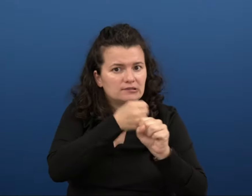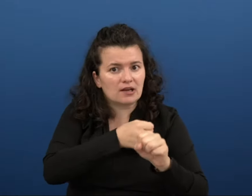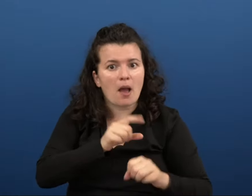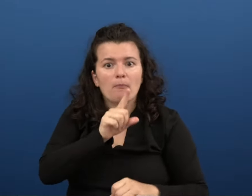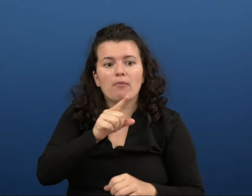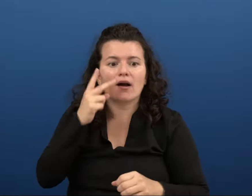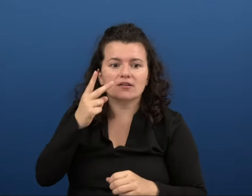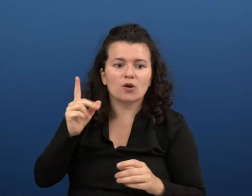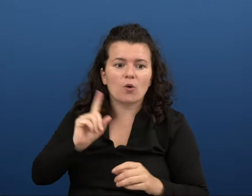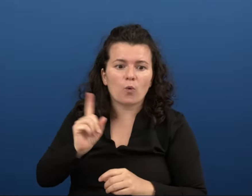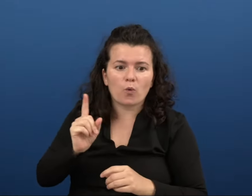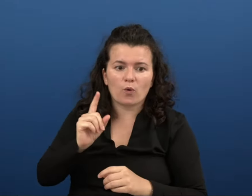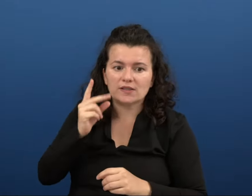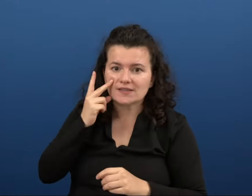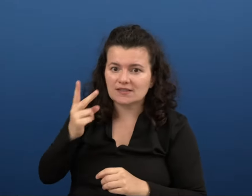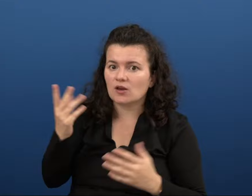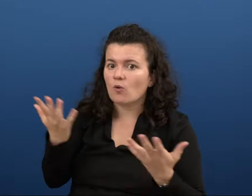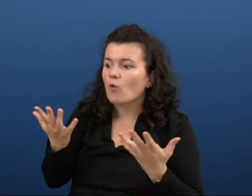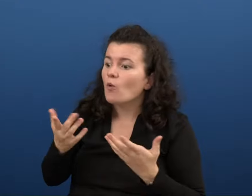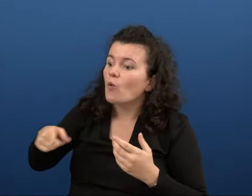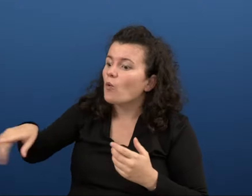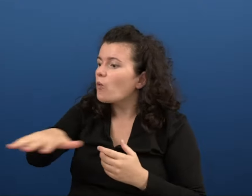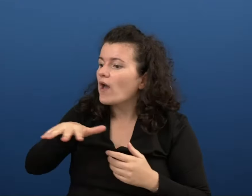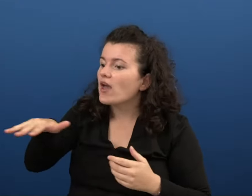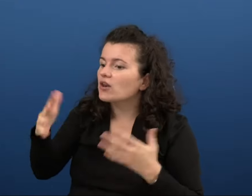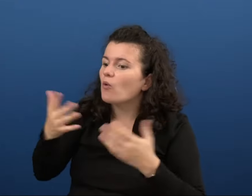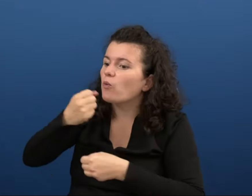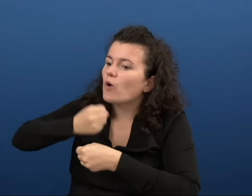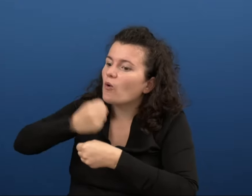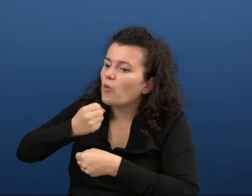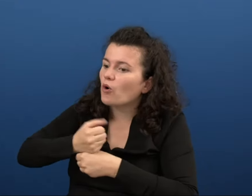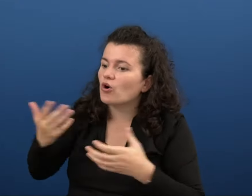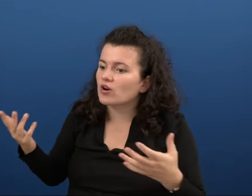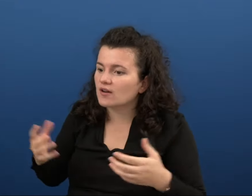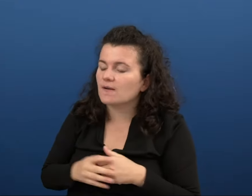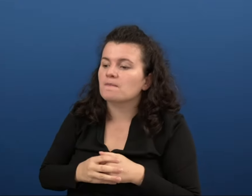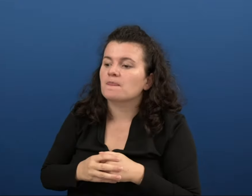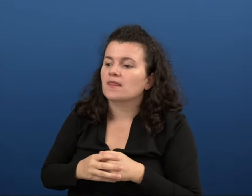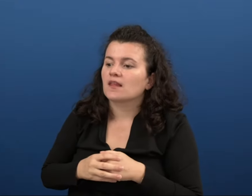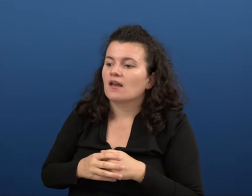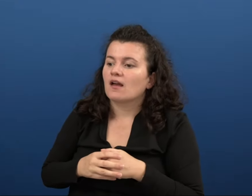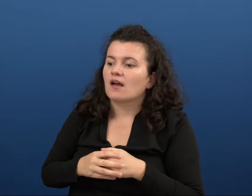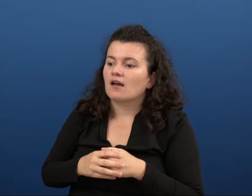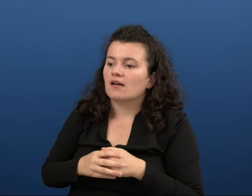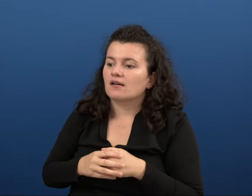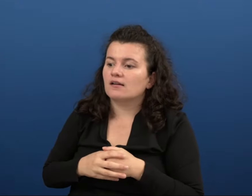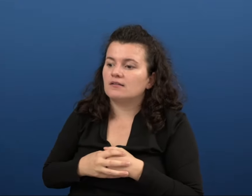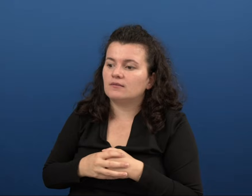16:32:11 So, which means you know having that space for them to to thrive as workers has